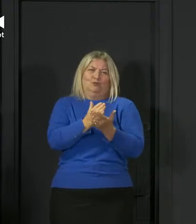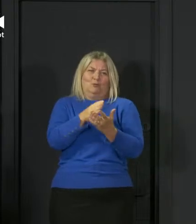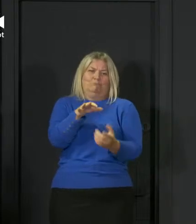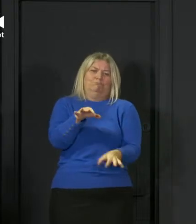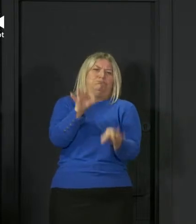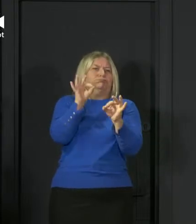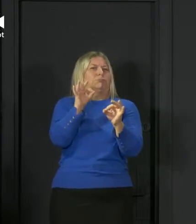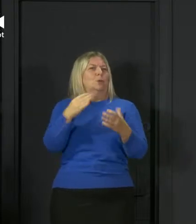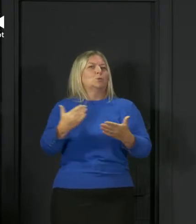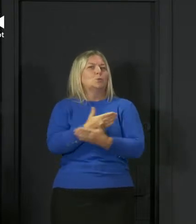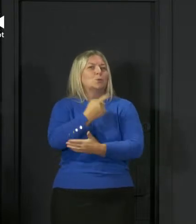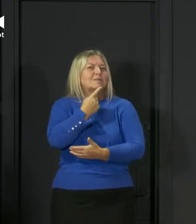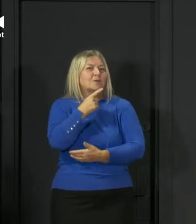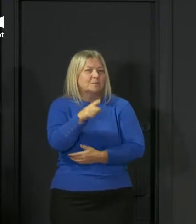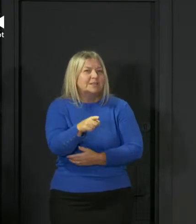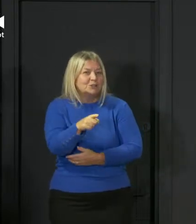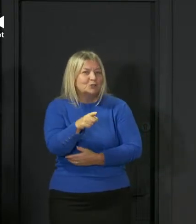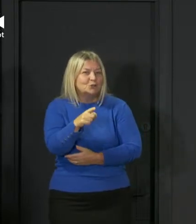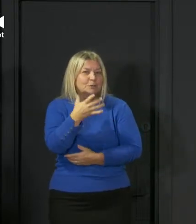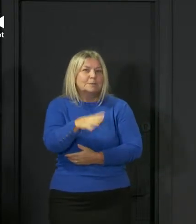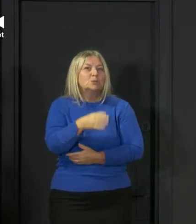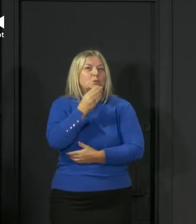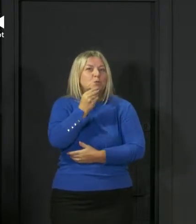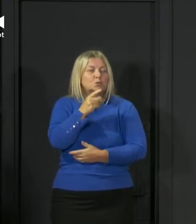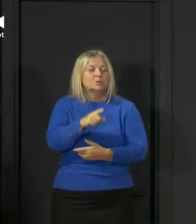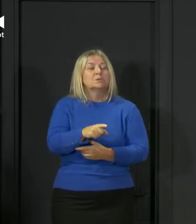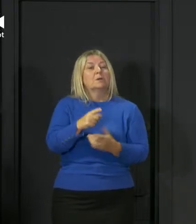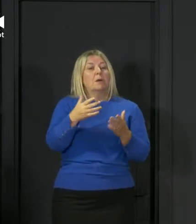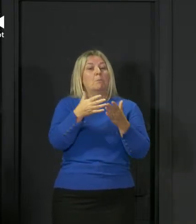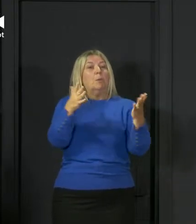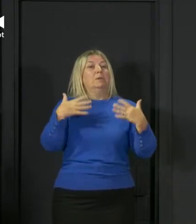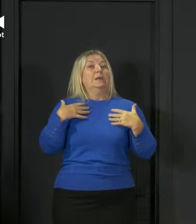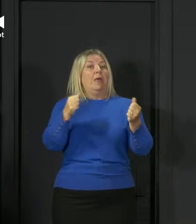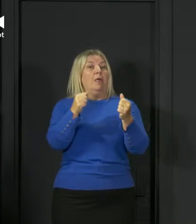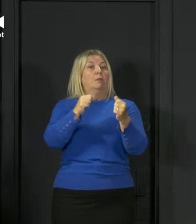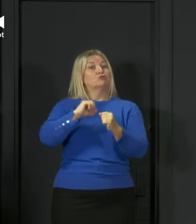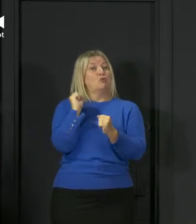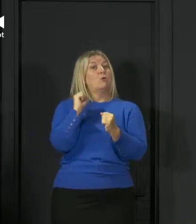and have already been making use of it. Public Health Scotland has updated the